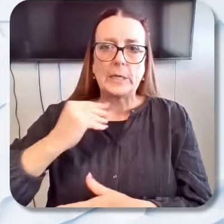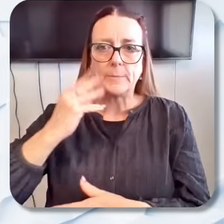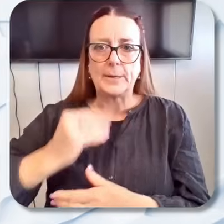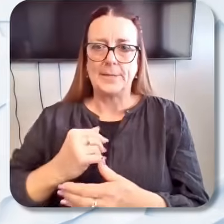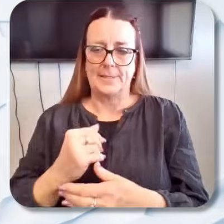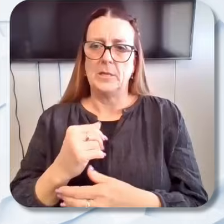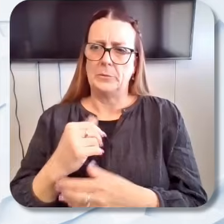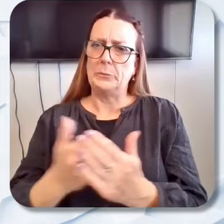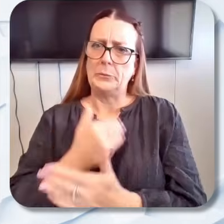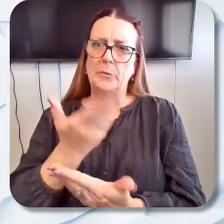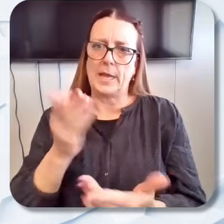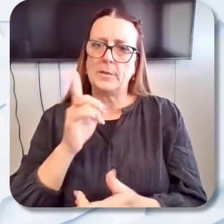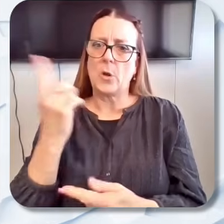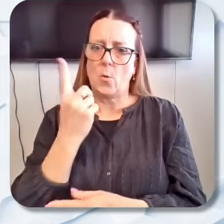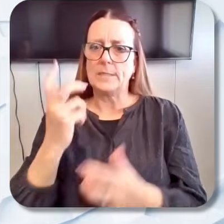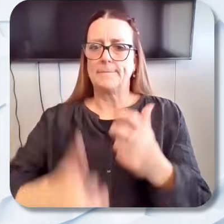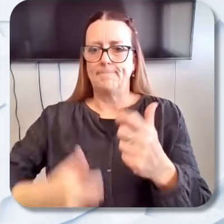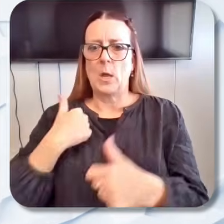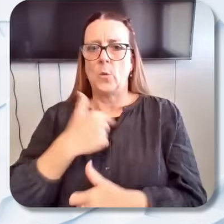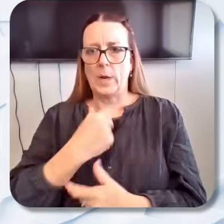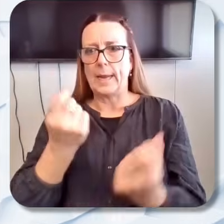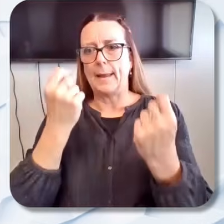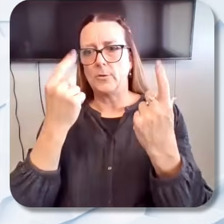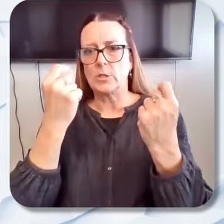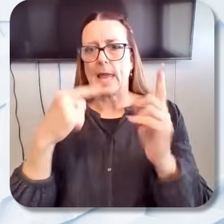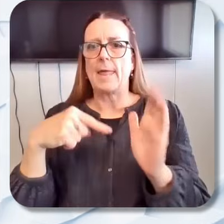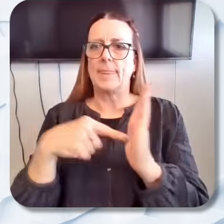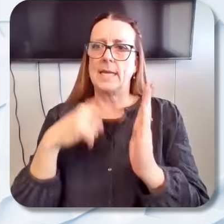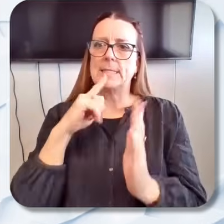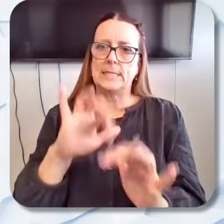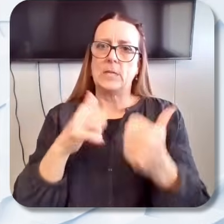hard, but I promise you we understand that this is a challenge.